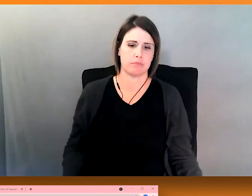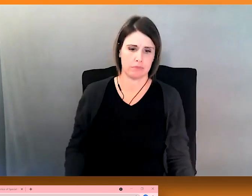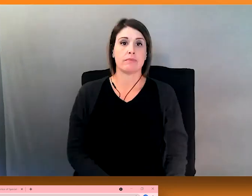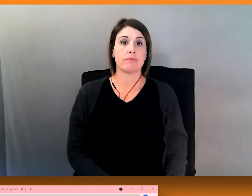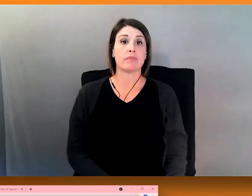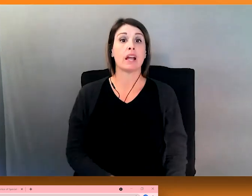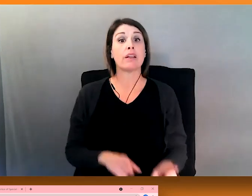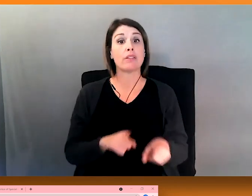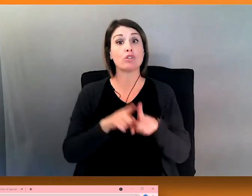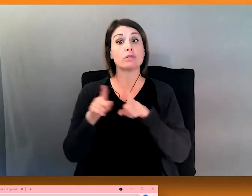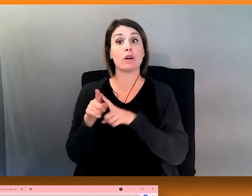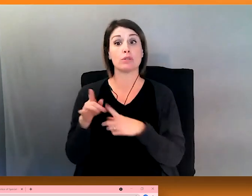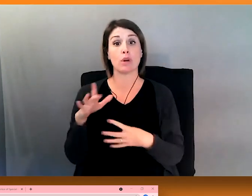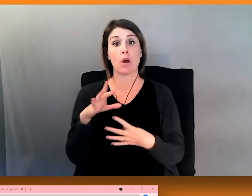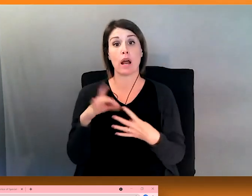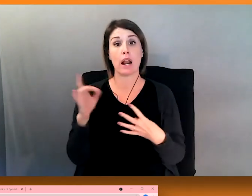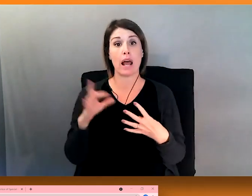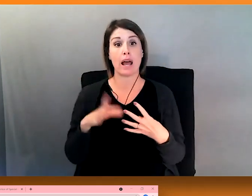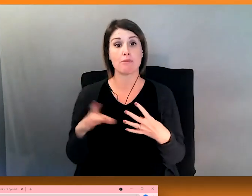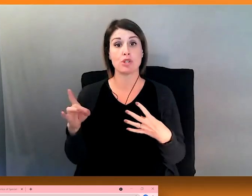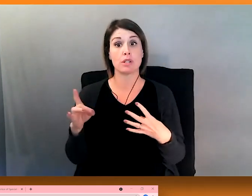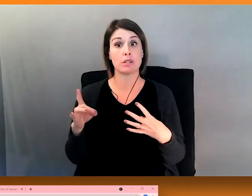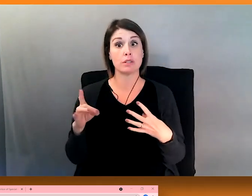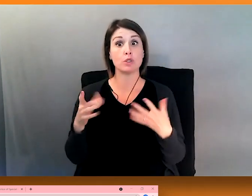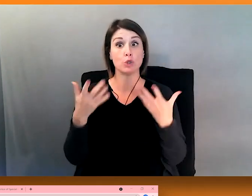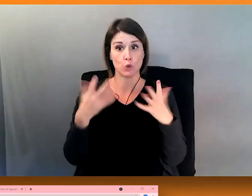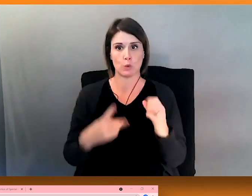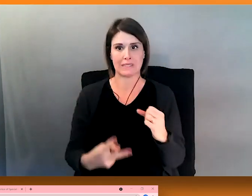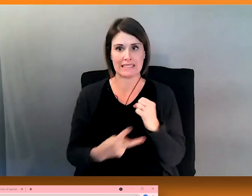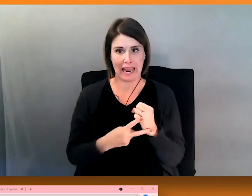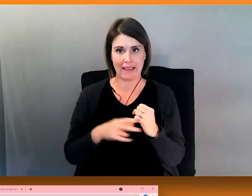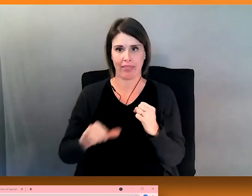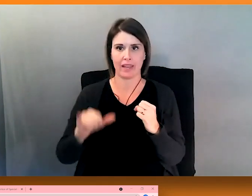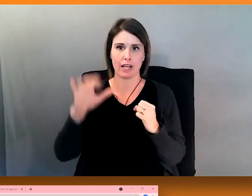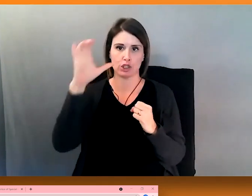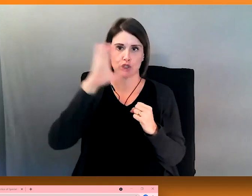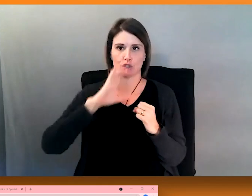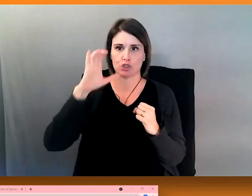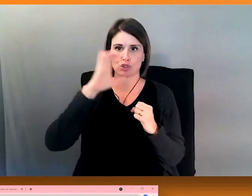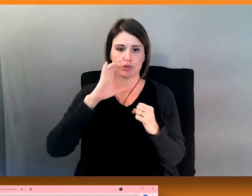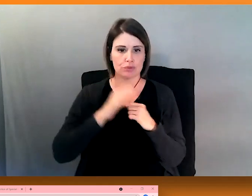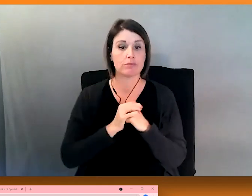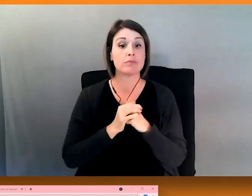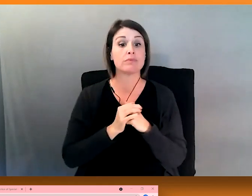There is also an option to save your search.